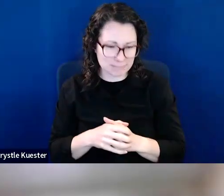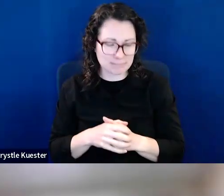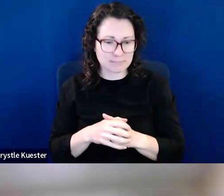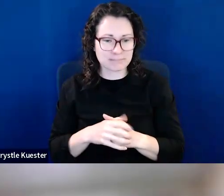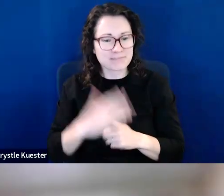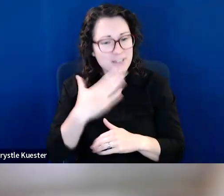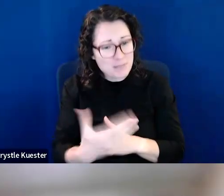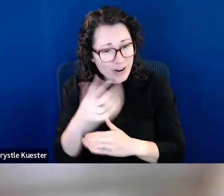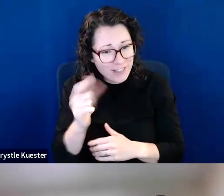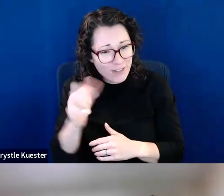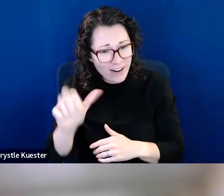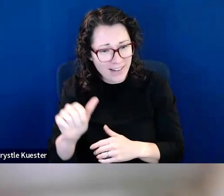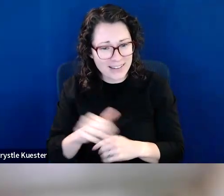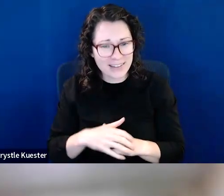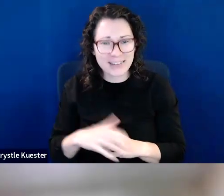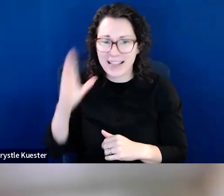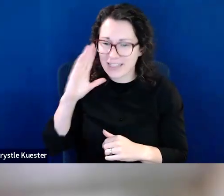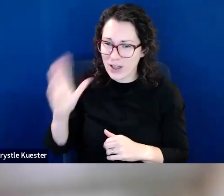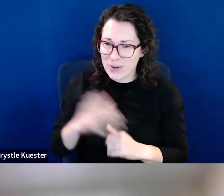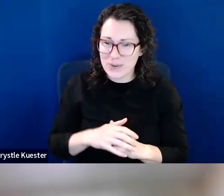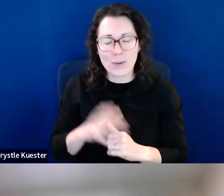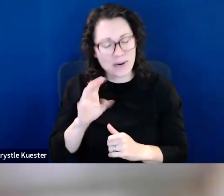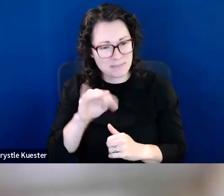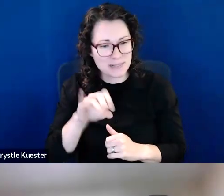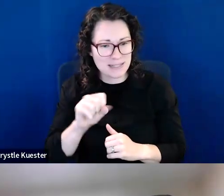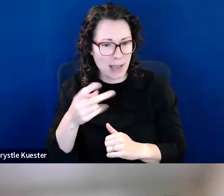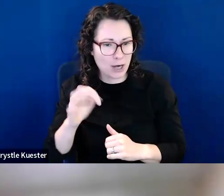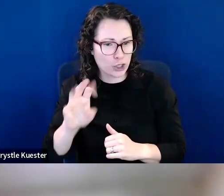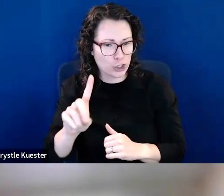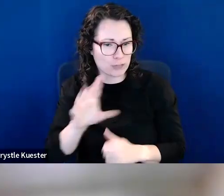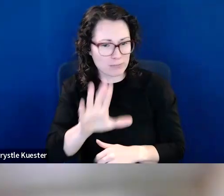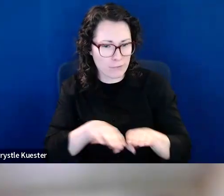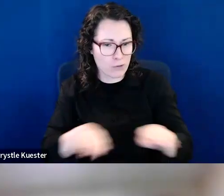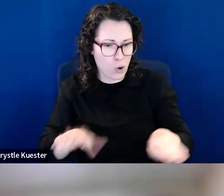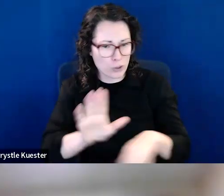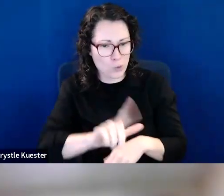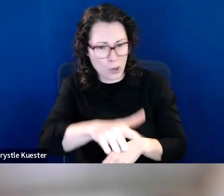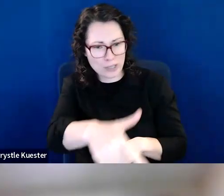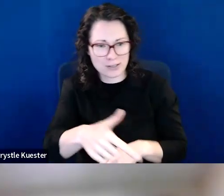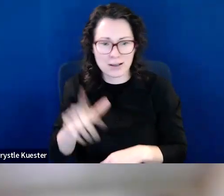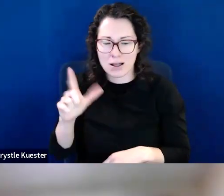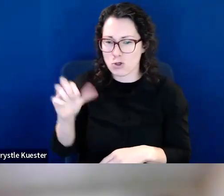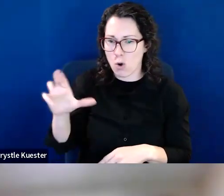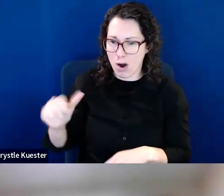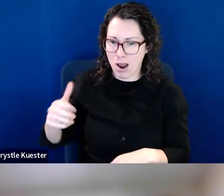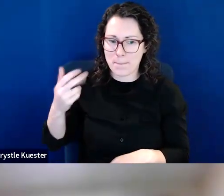Good morning, Laura. Packard. Floor is yours. Thanks. Uh, I'm Laura Packard with